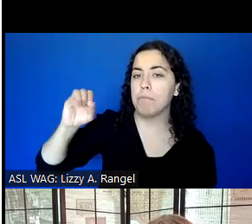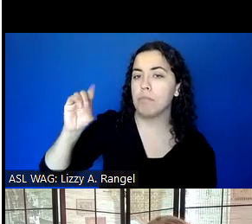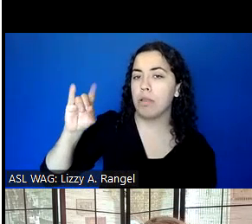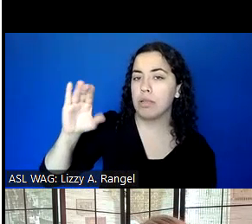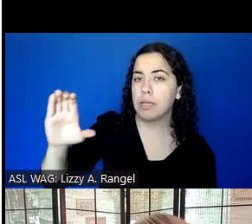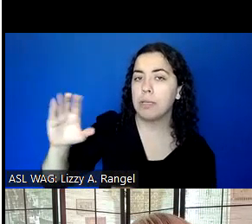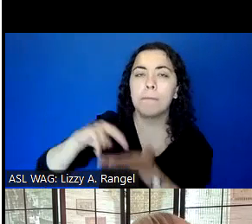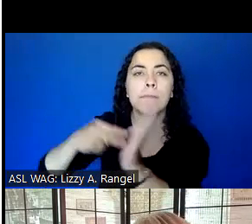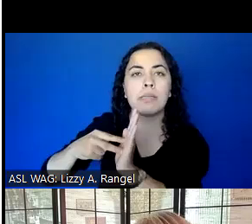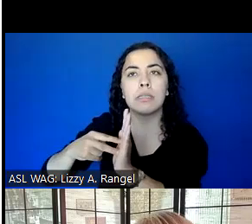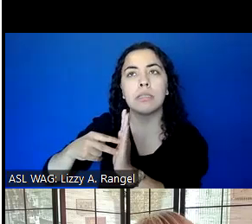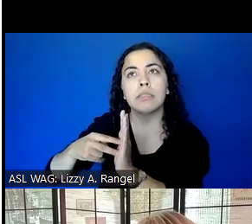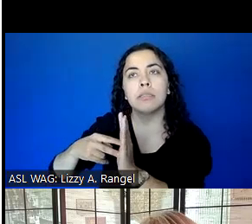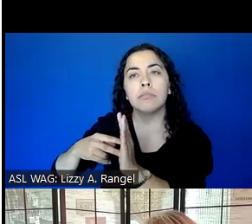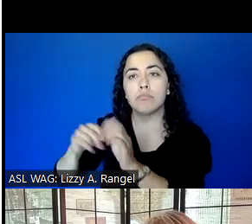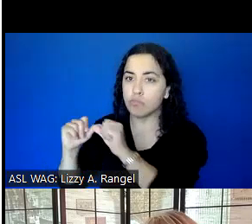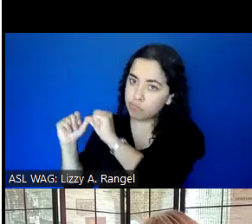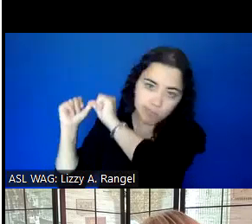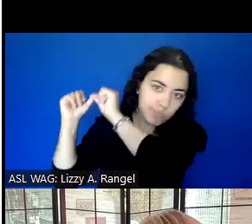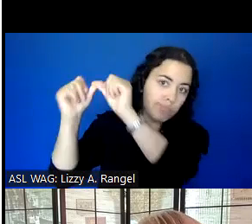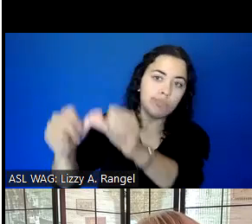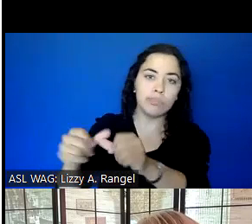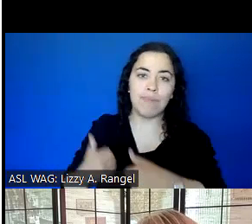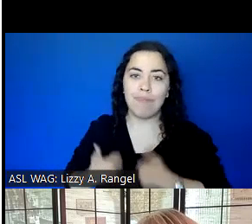so you no longer have a mouse for the day. Or perhaps you are using